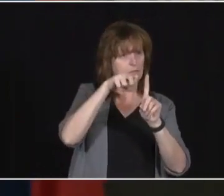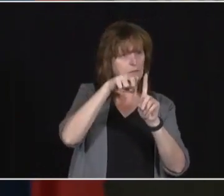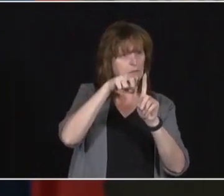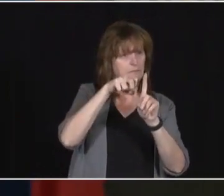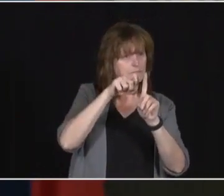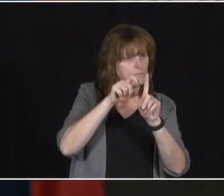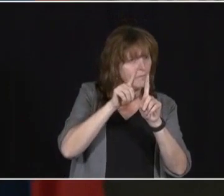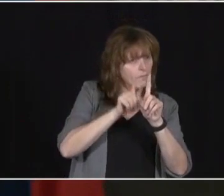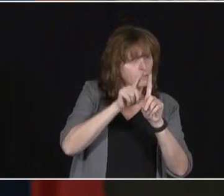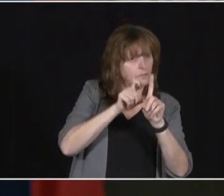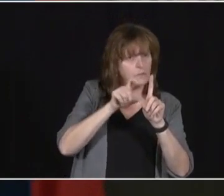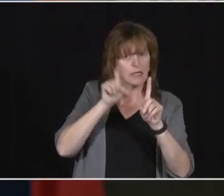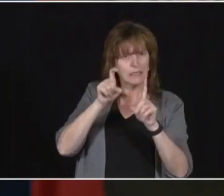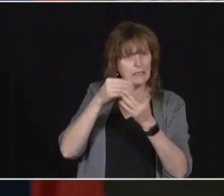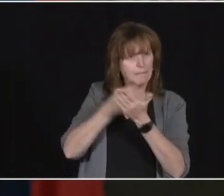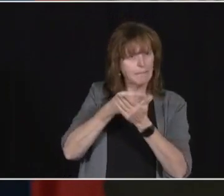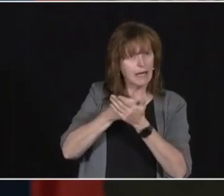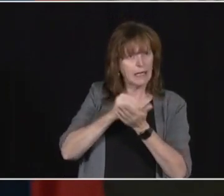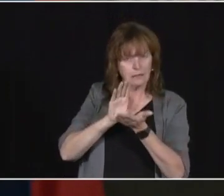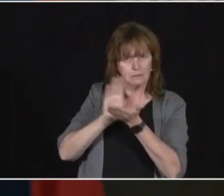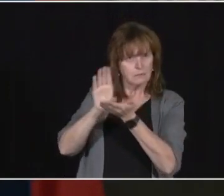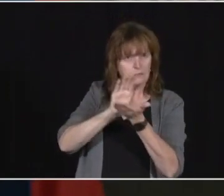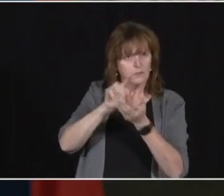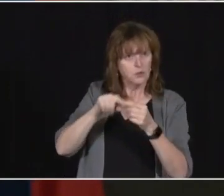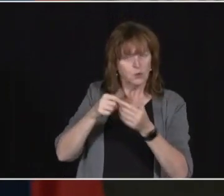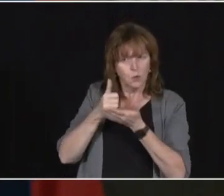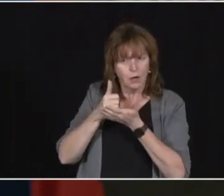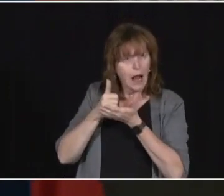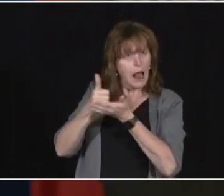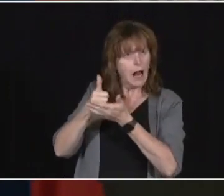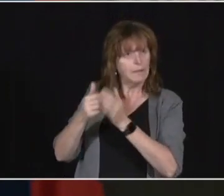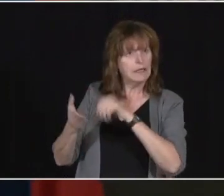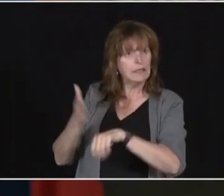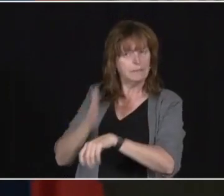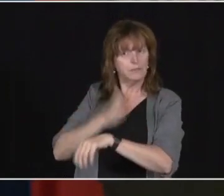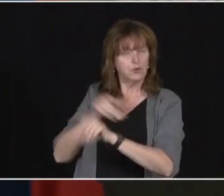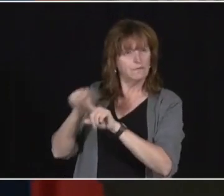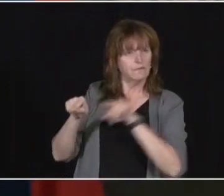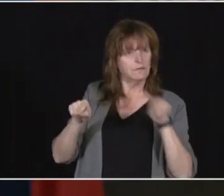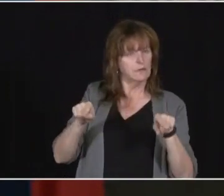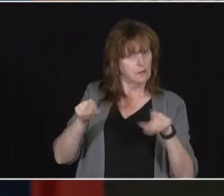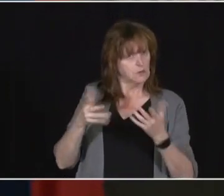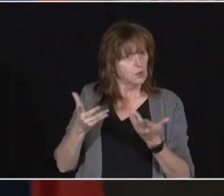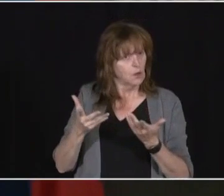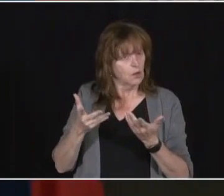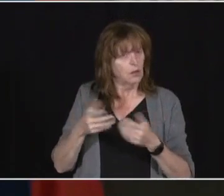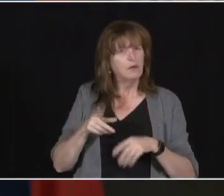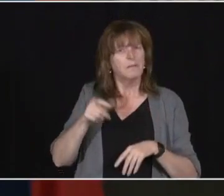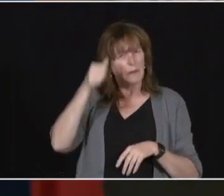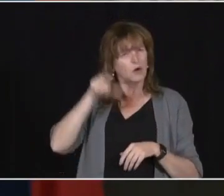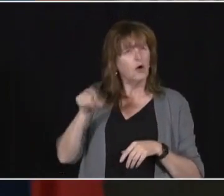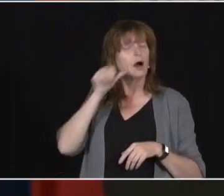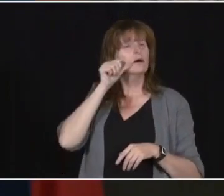what do you see this changing on the ground here in Ontario? What are the hurdles standing in the way of ruling out program?